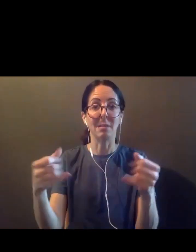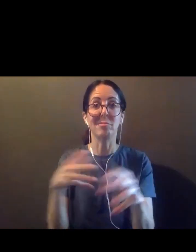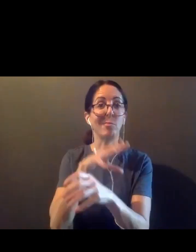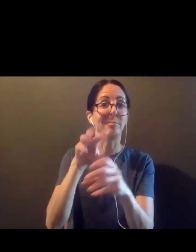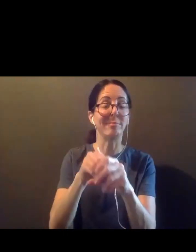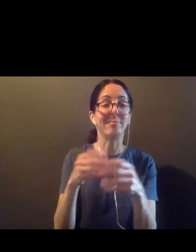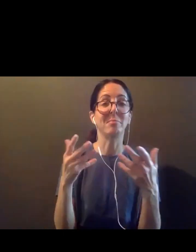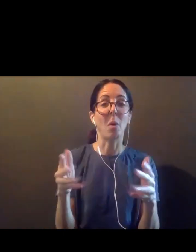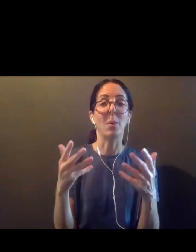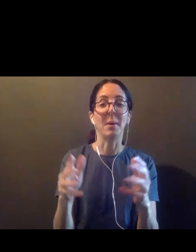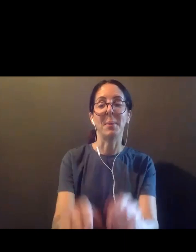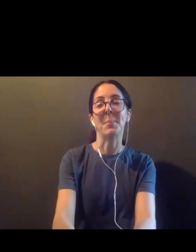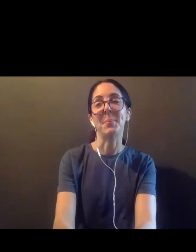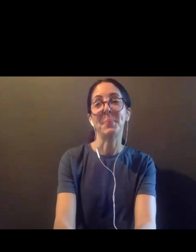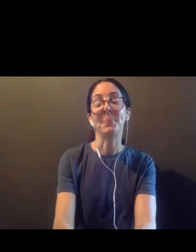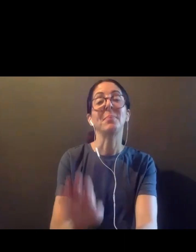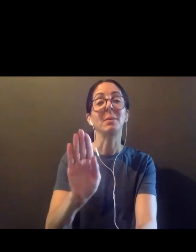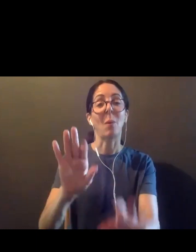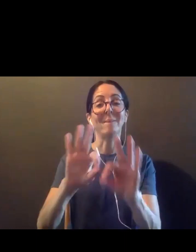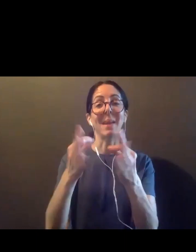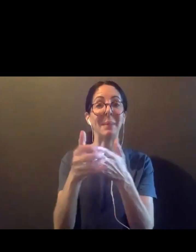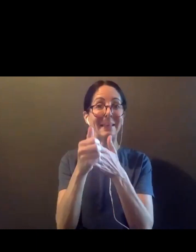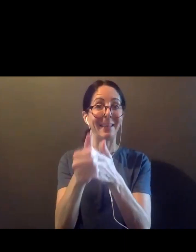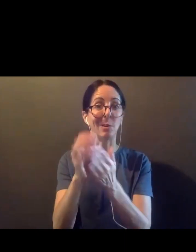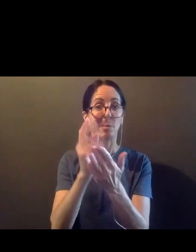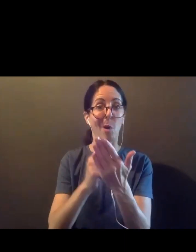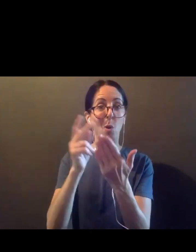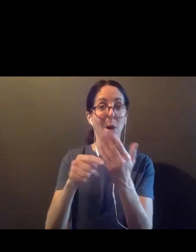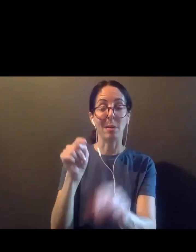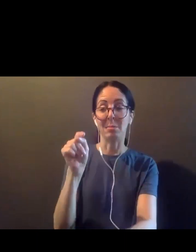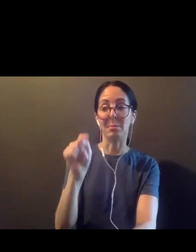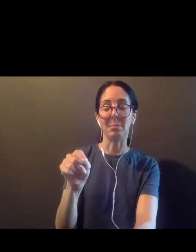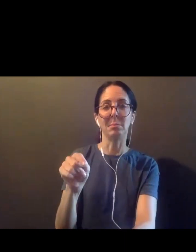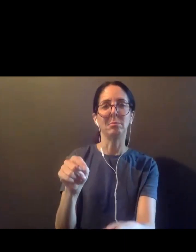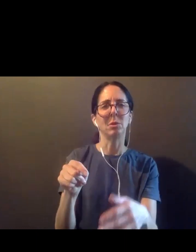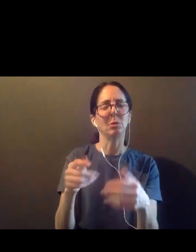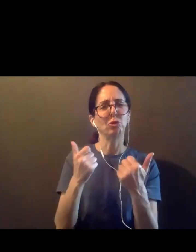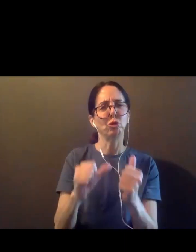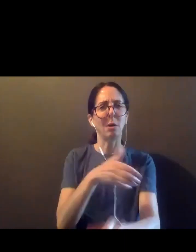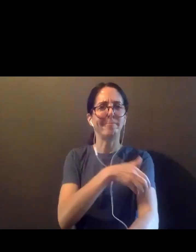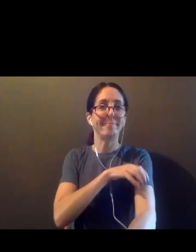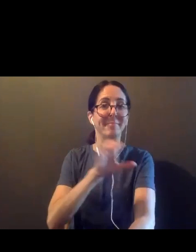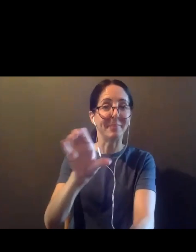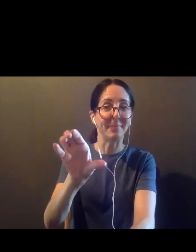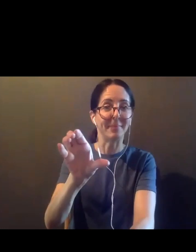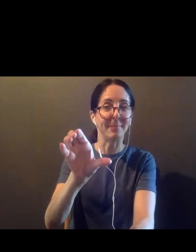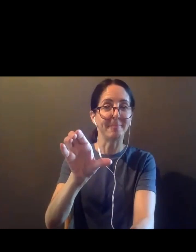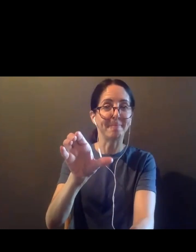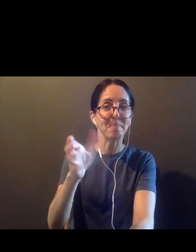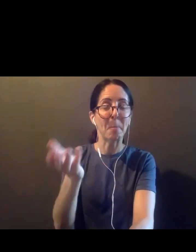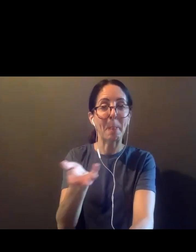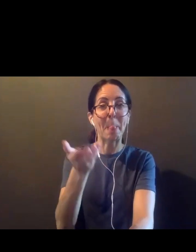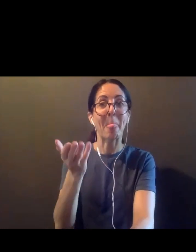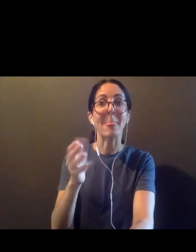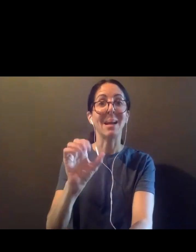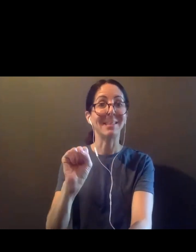And the Family Leader Program really really tries to empower our stakeholders, our clients